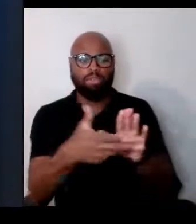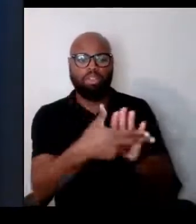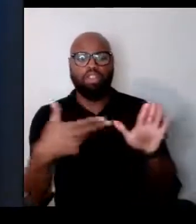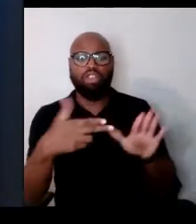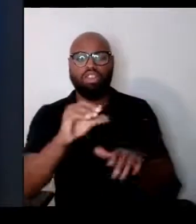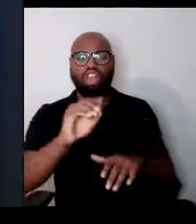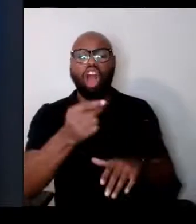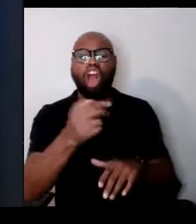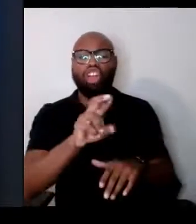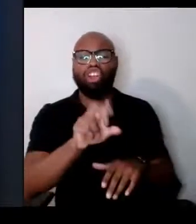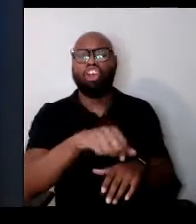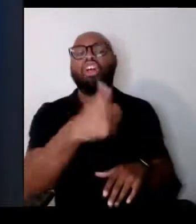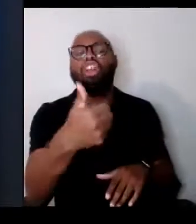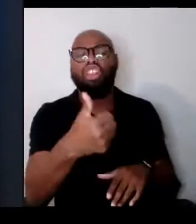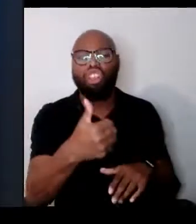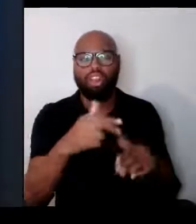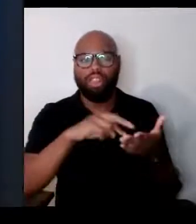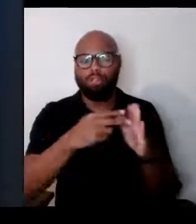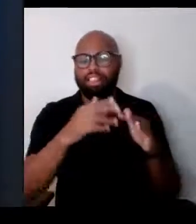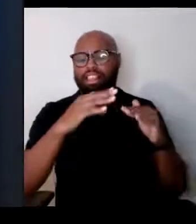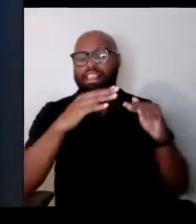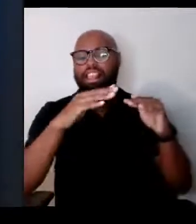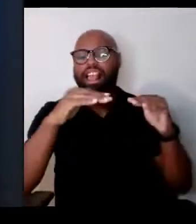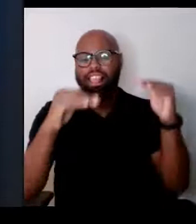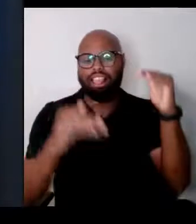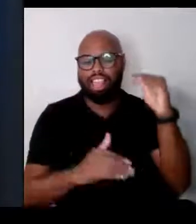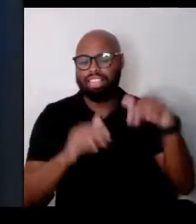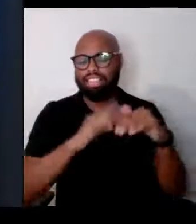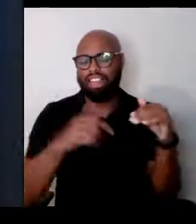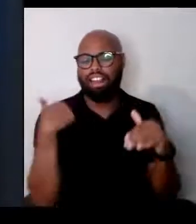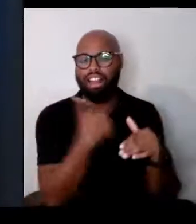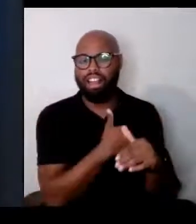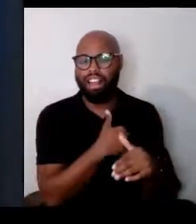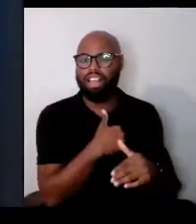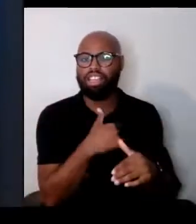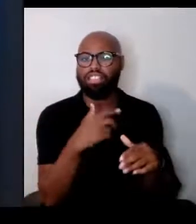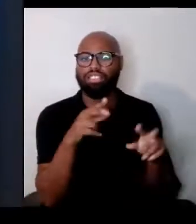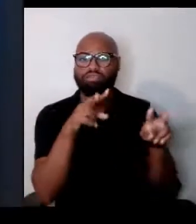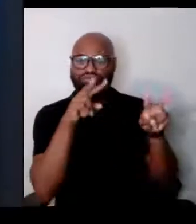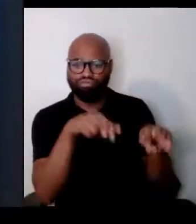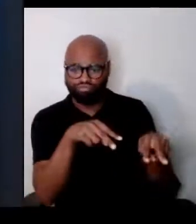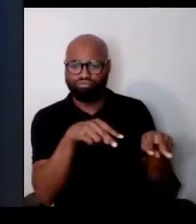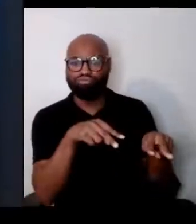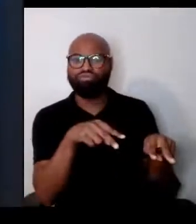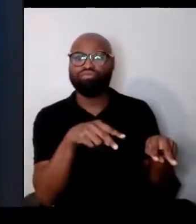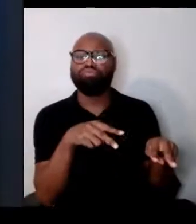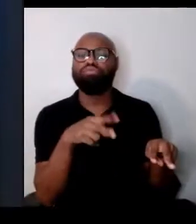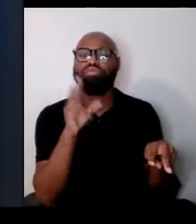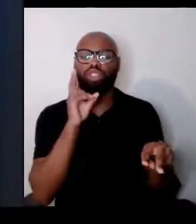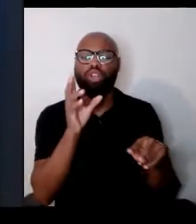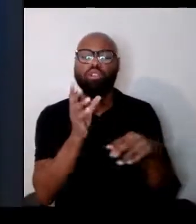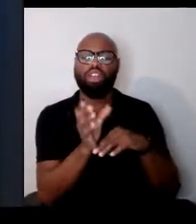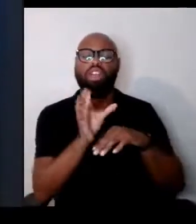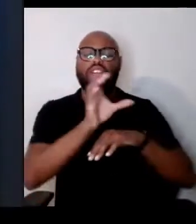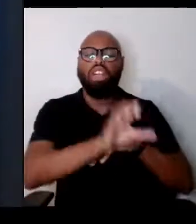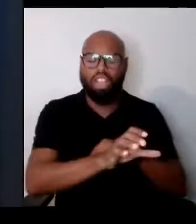And that allows us to see violence imposed upon people and it would not affect us,